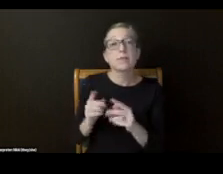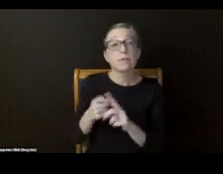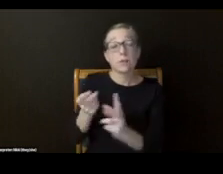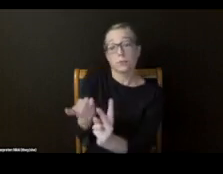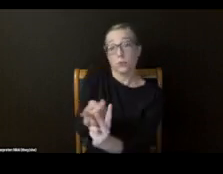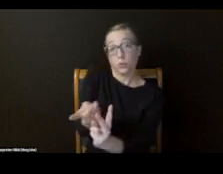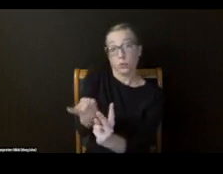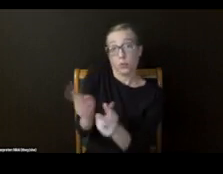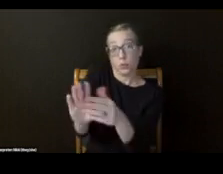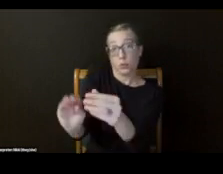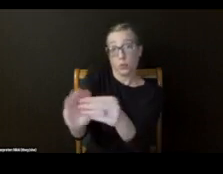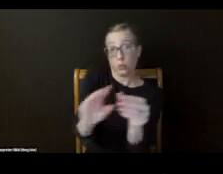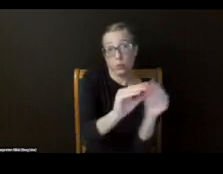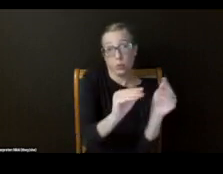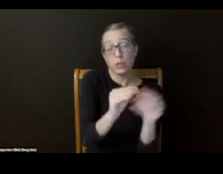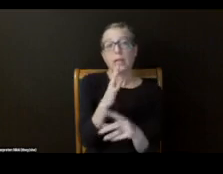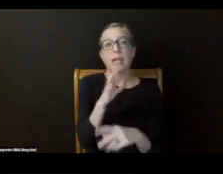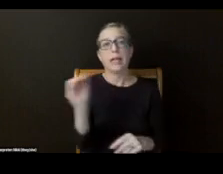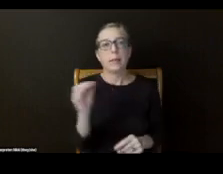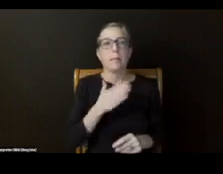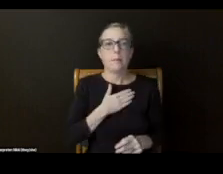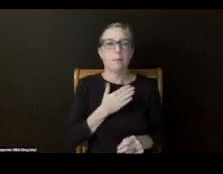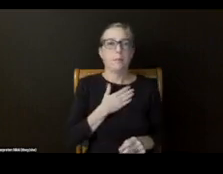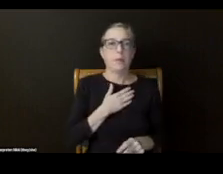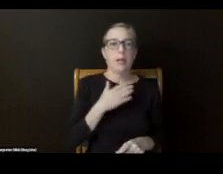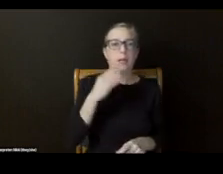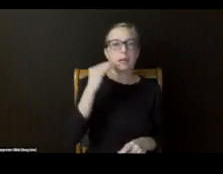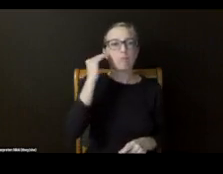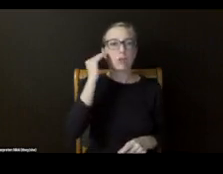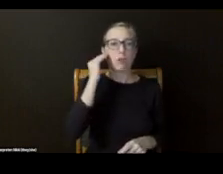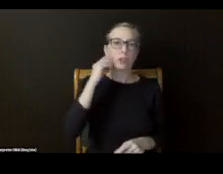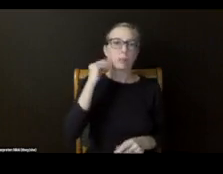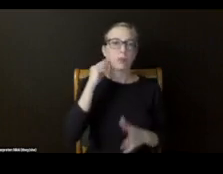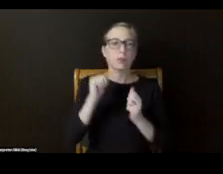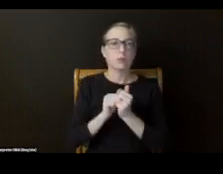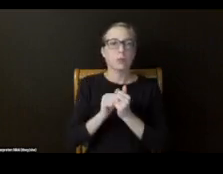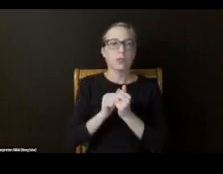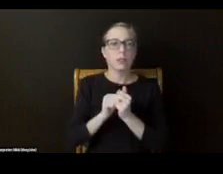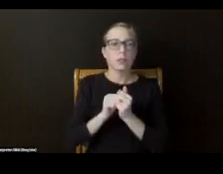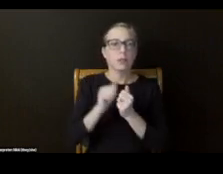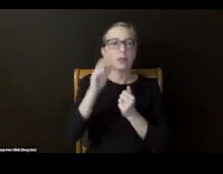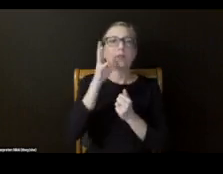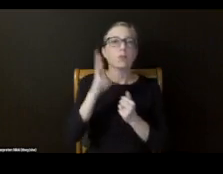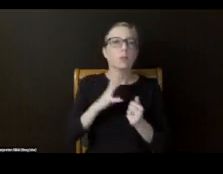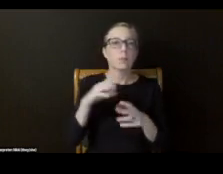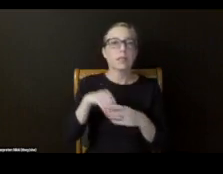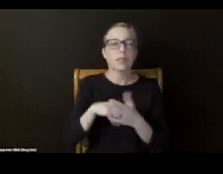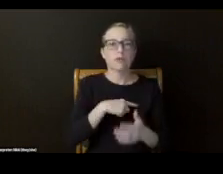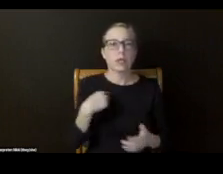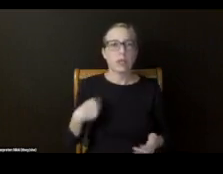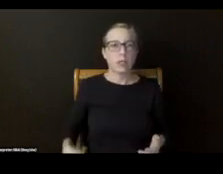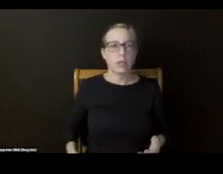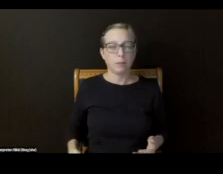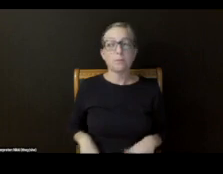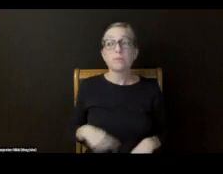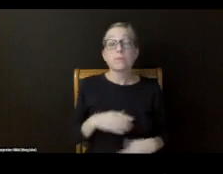with children with disabilities, schools often just consider, okay, how can I make it accessible to,